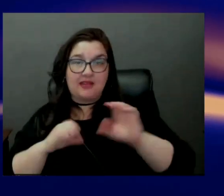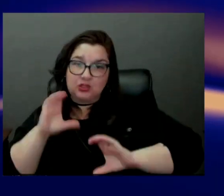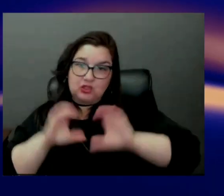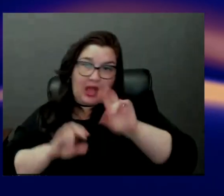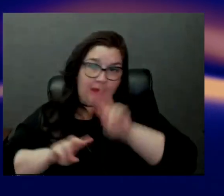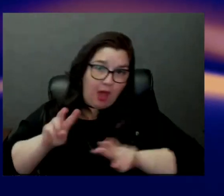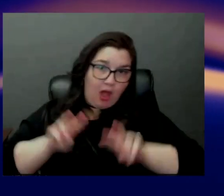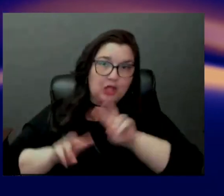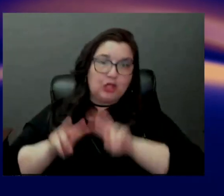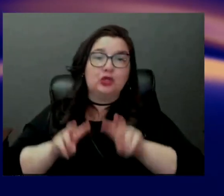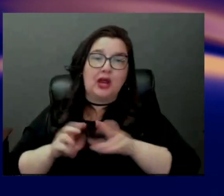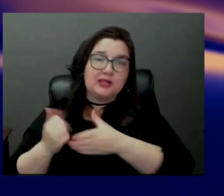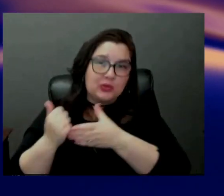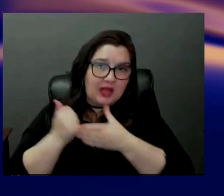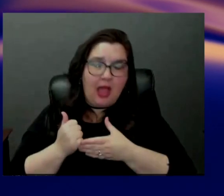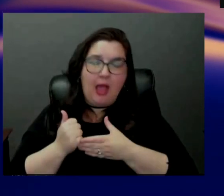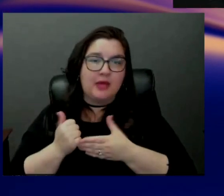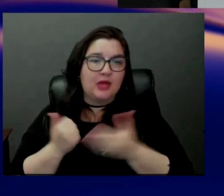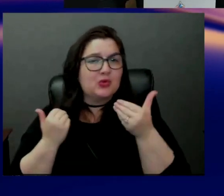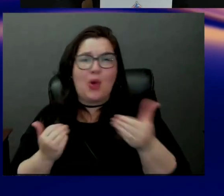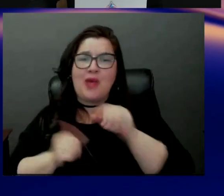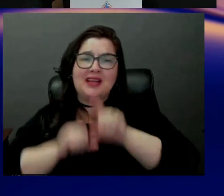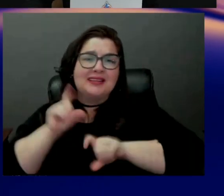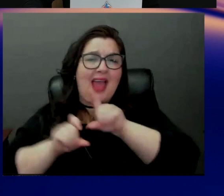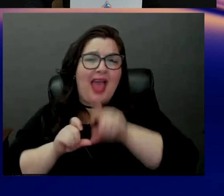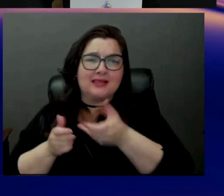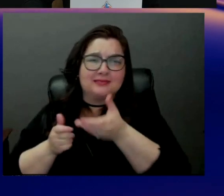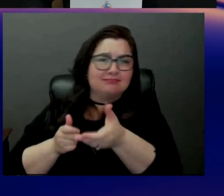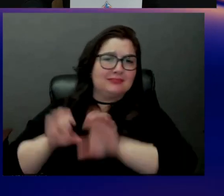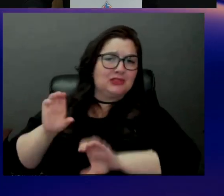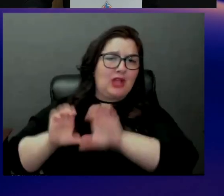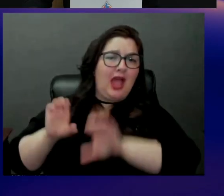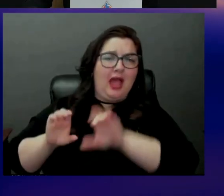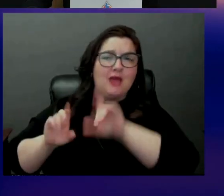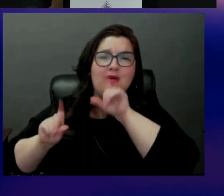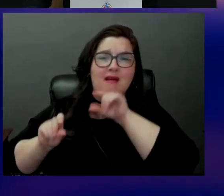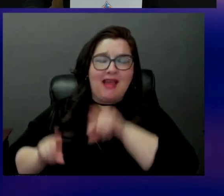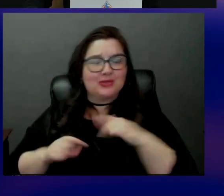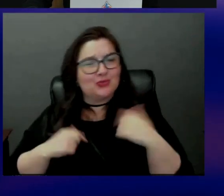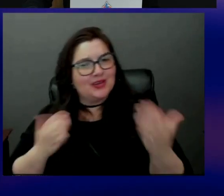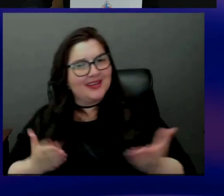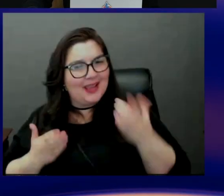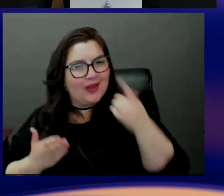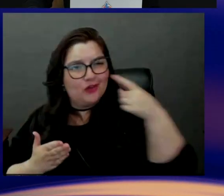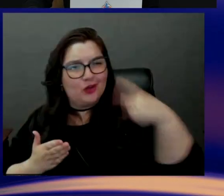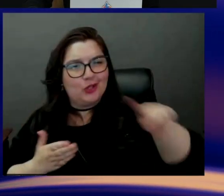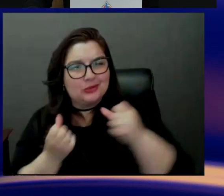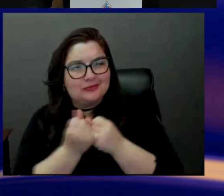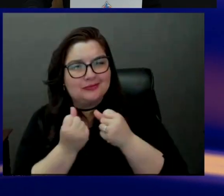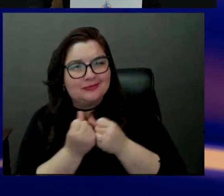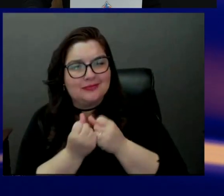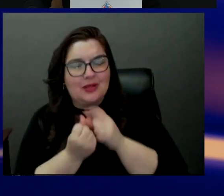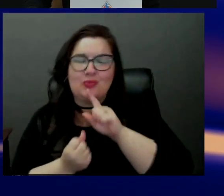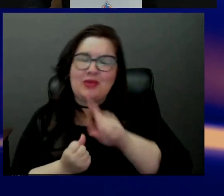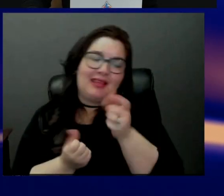So feel free to answer or ask your questions in the chat and we're here for you. Okay. So please do that. Engage with us. I can't see the chat right now